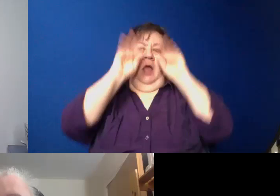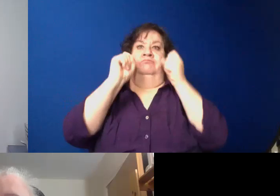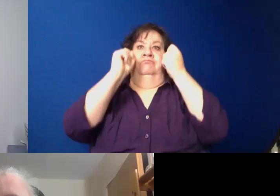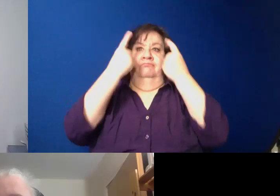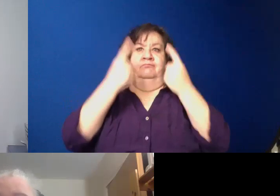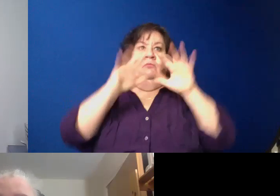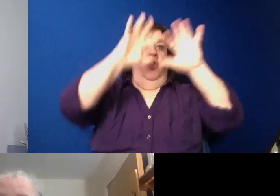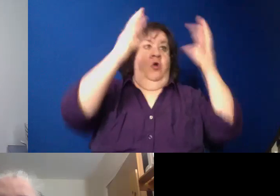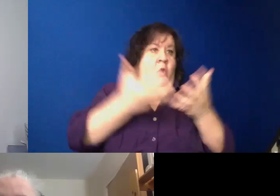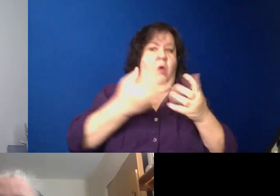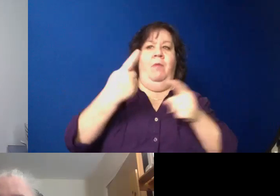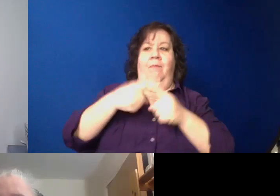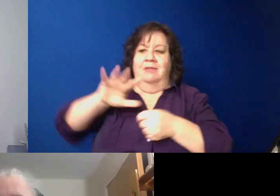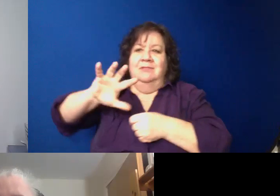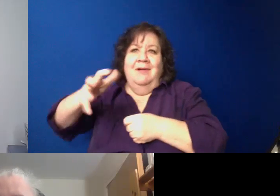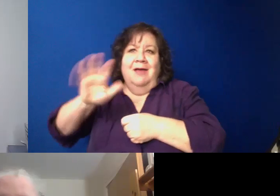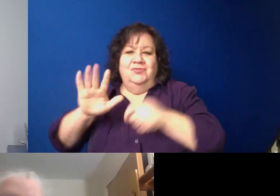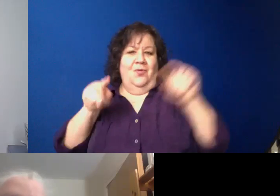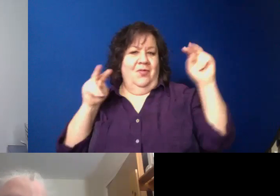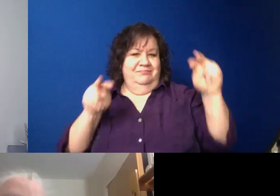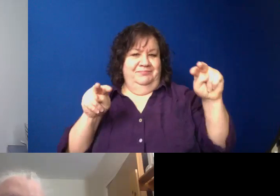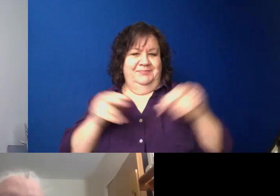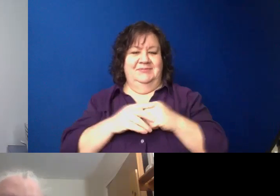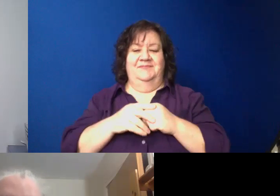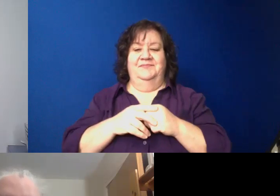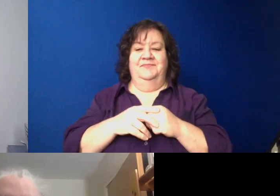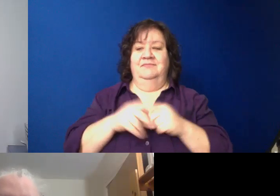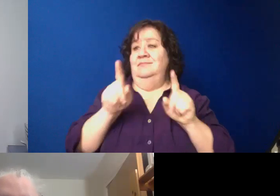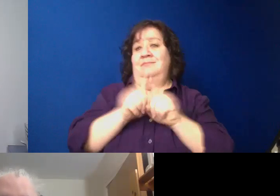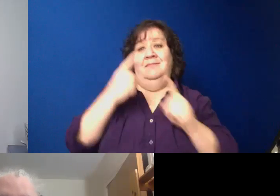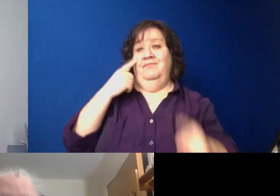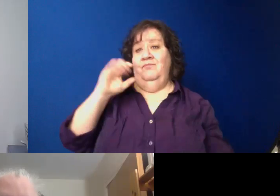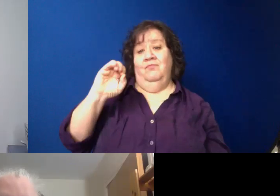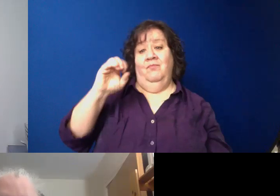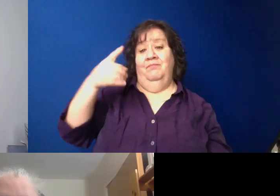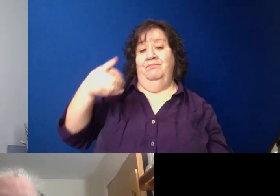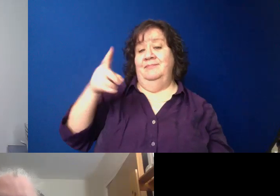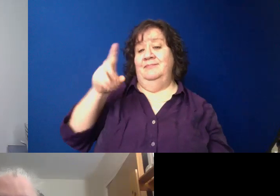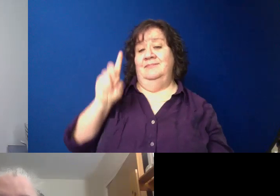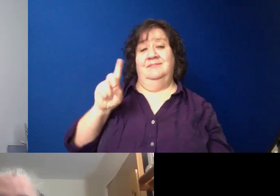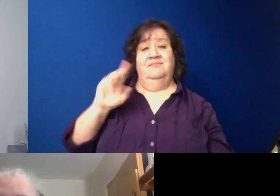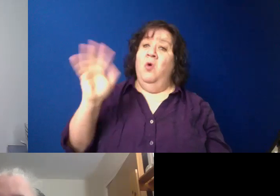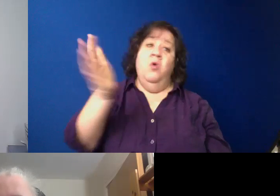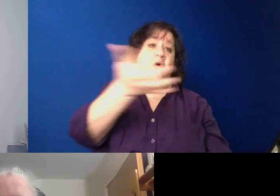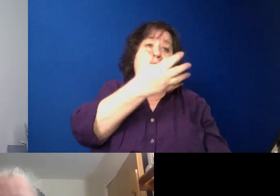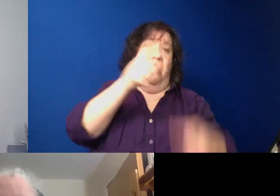cbn global isn't an opd but works and supports and partners and with opd's in in work around advocacy